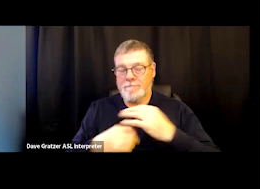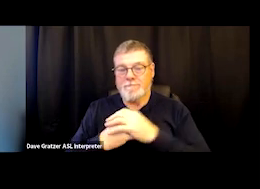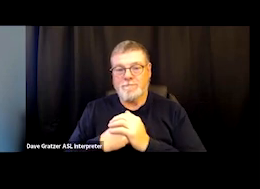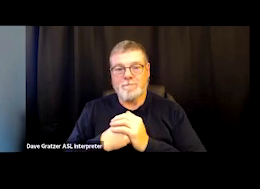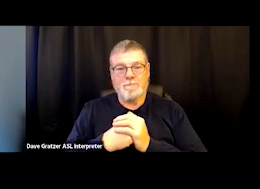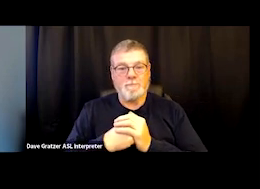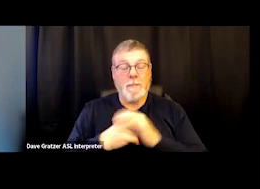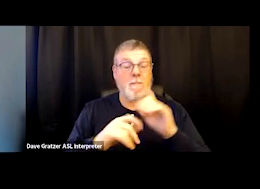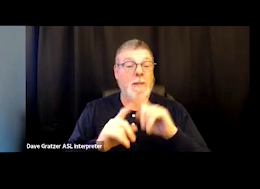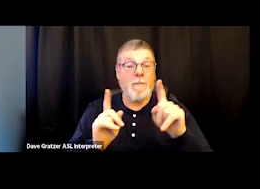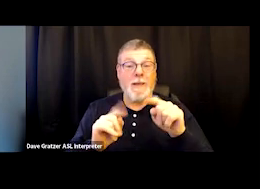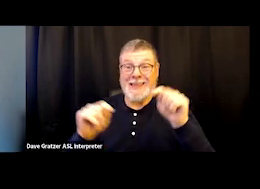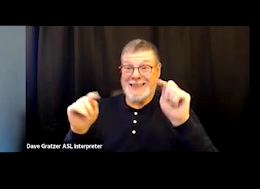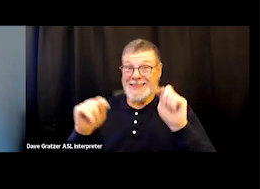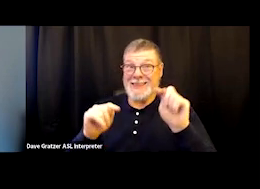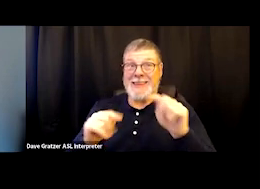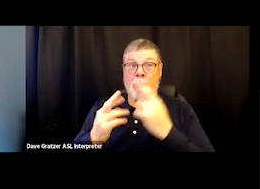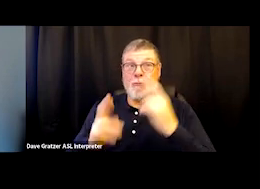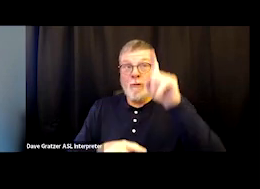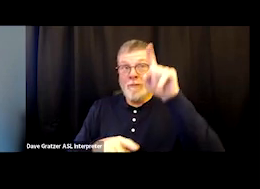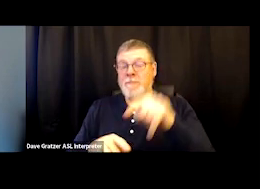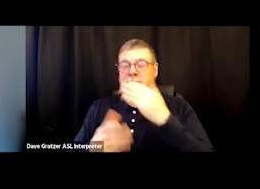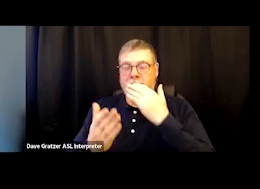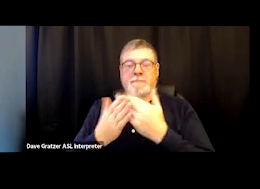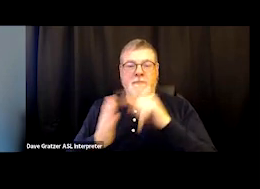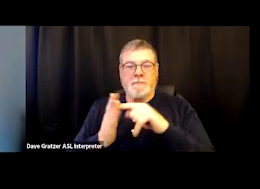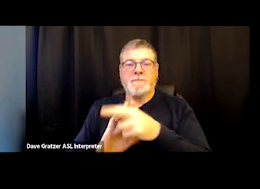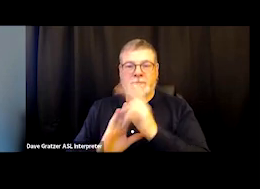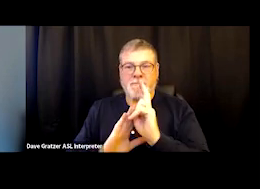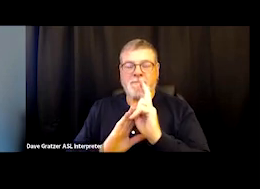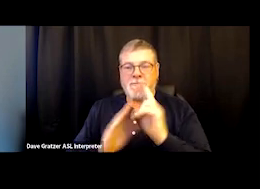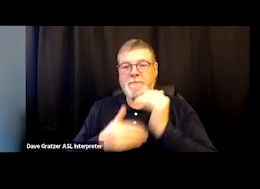But definitely this resource is a good one to review for a step-by-step explanation